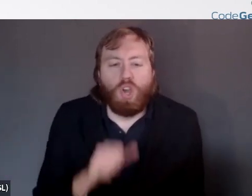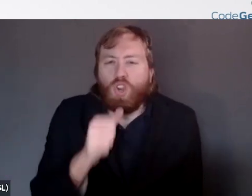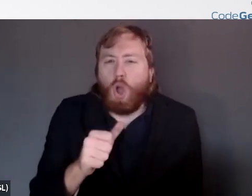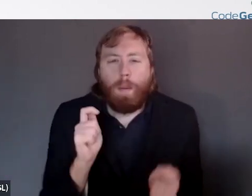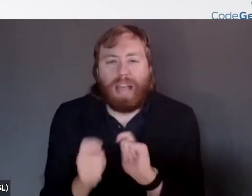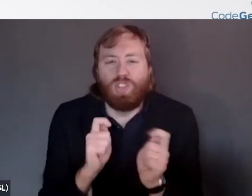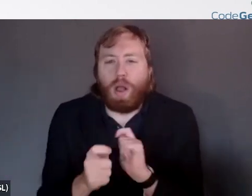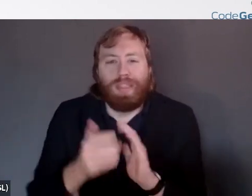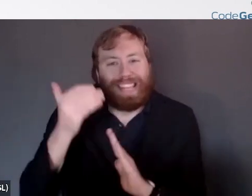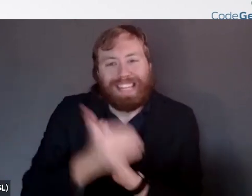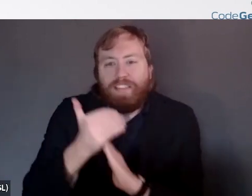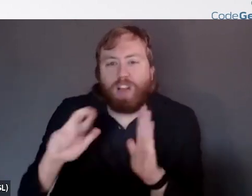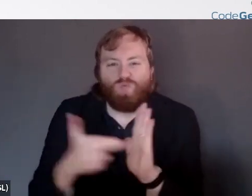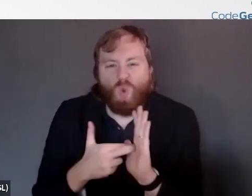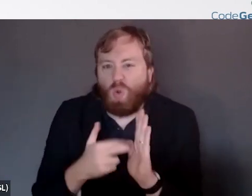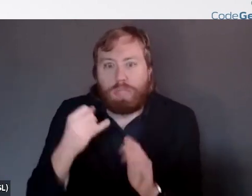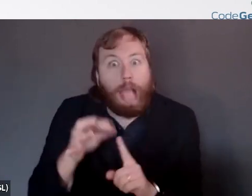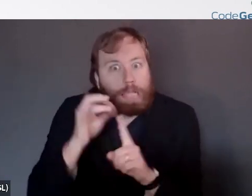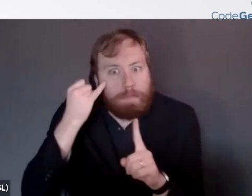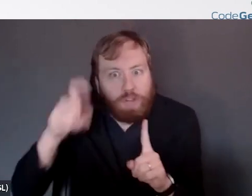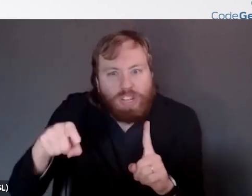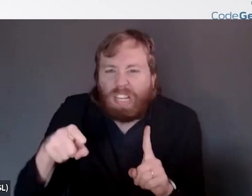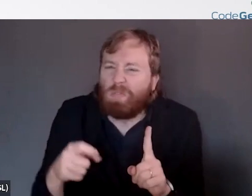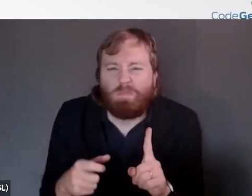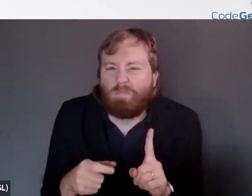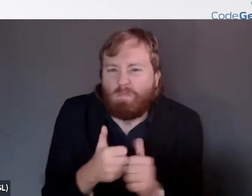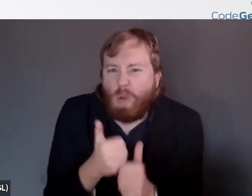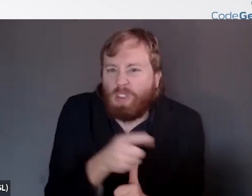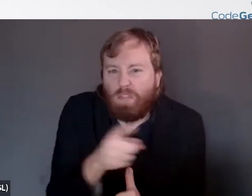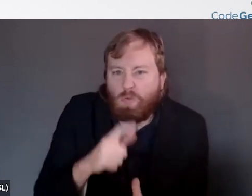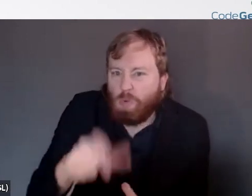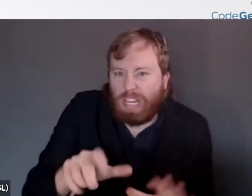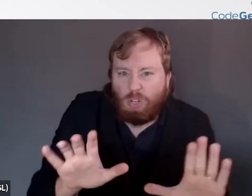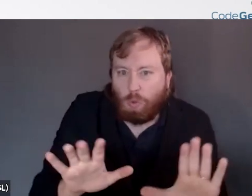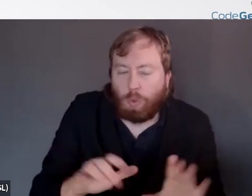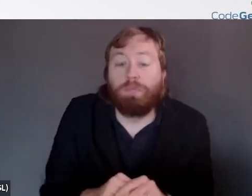In this case, we certainly don't but in HTML,